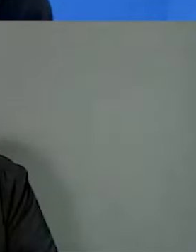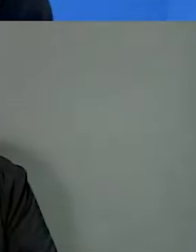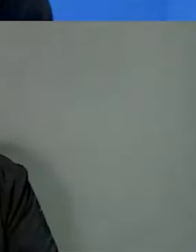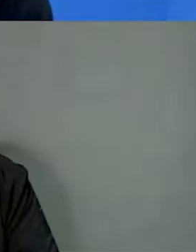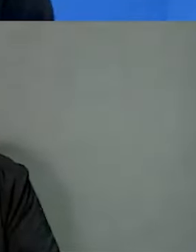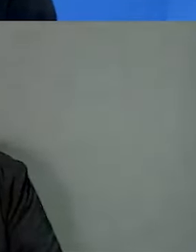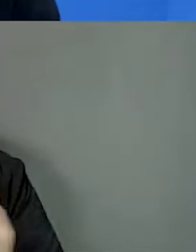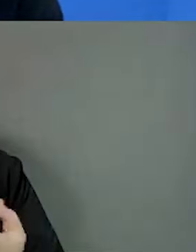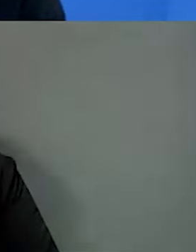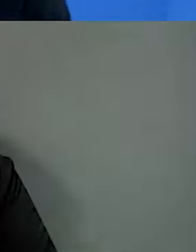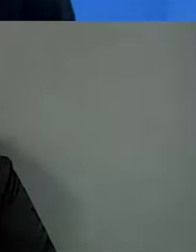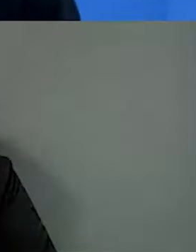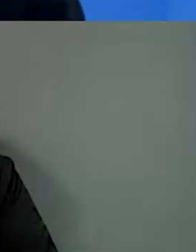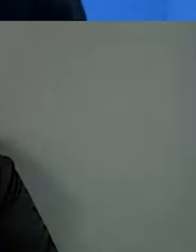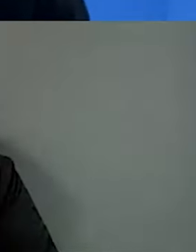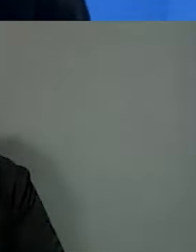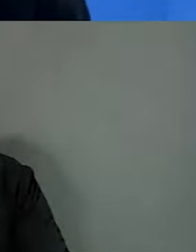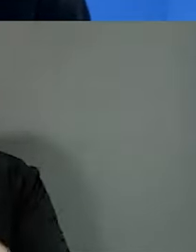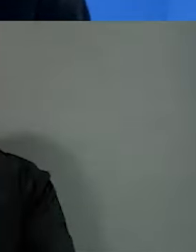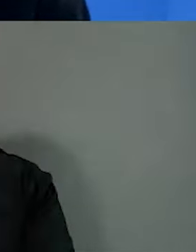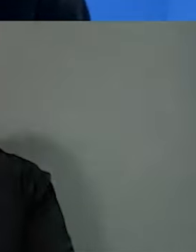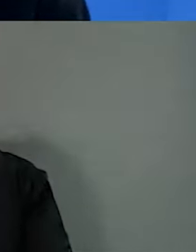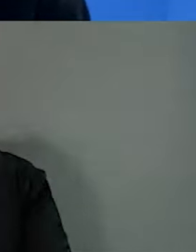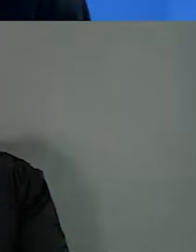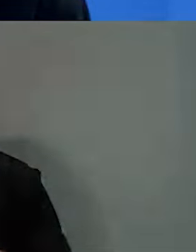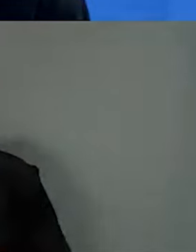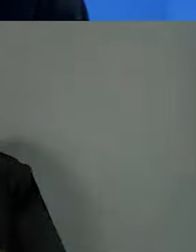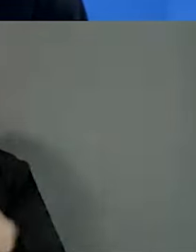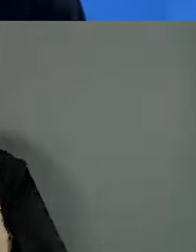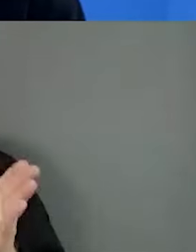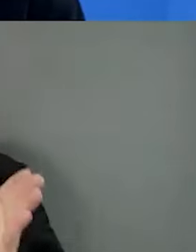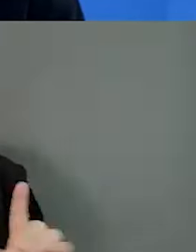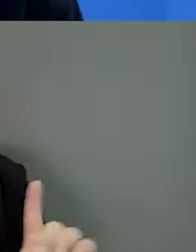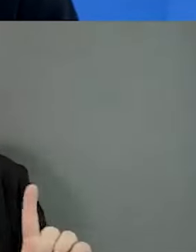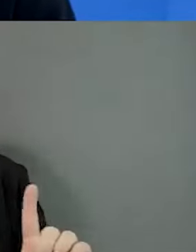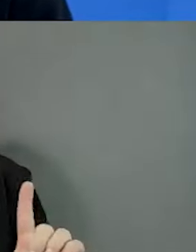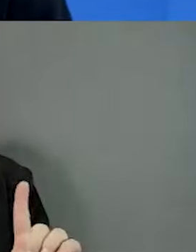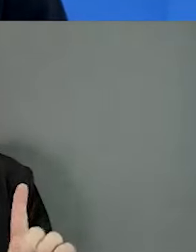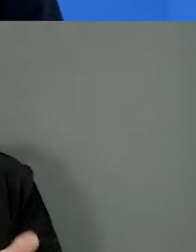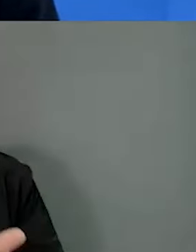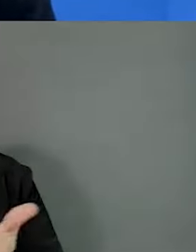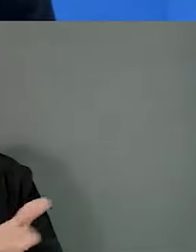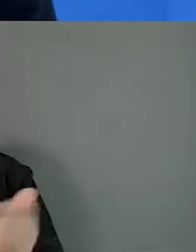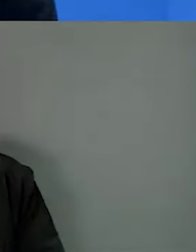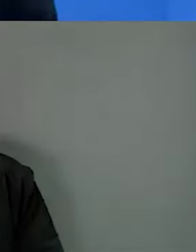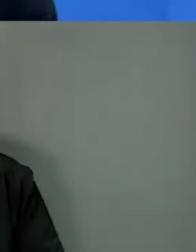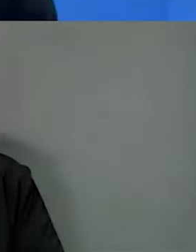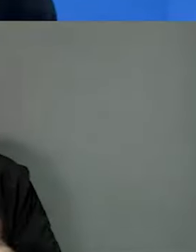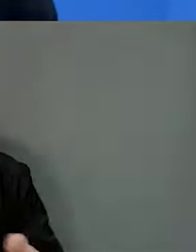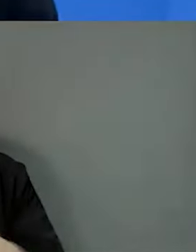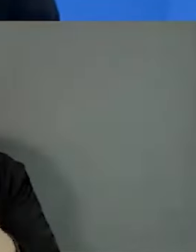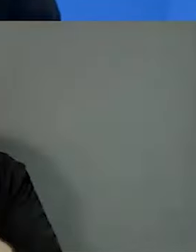any subawardee would provide the amount on the subaward, not the full amount of the award.